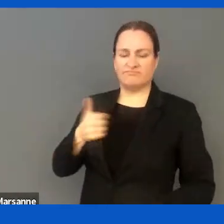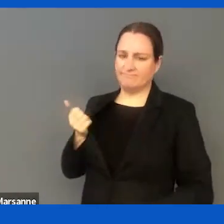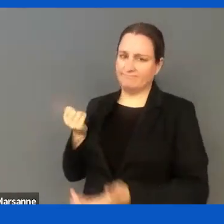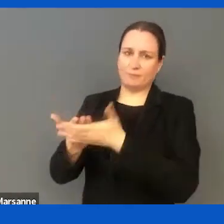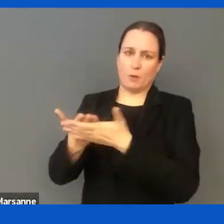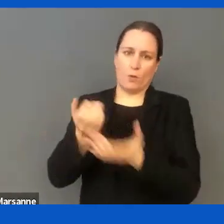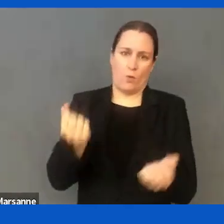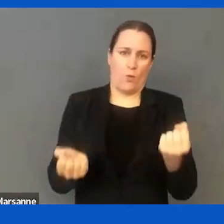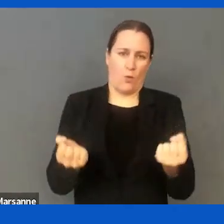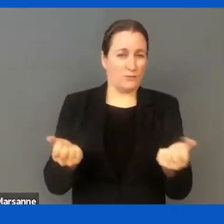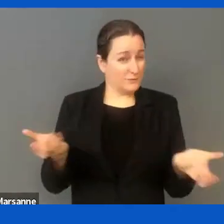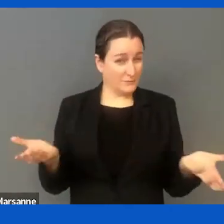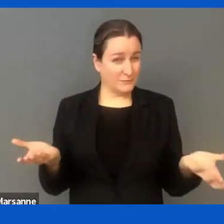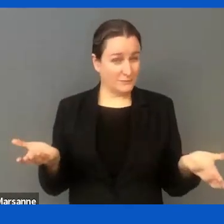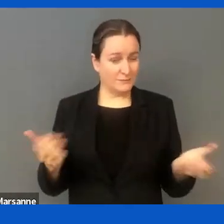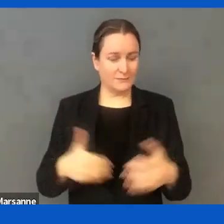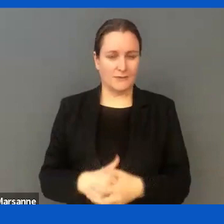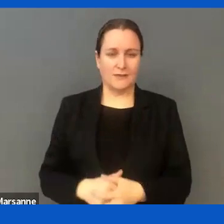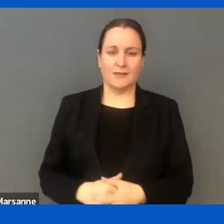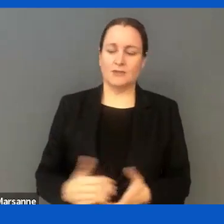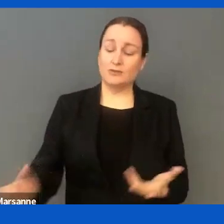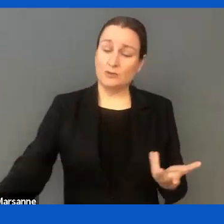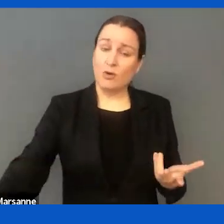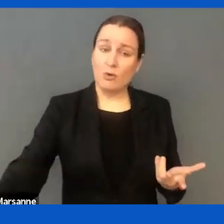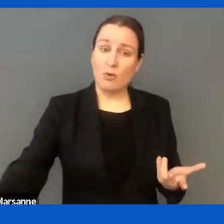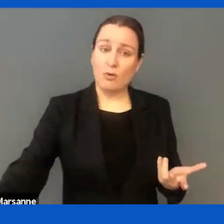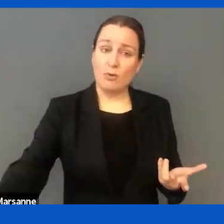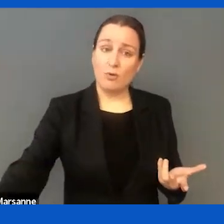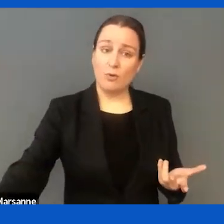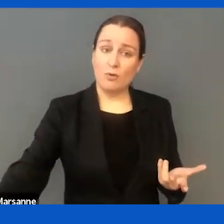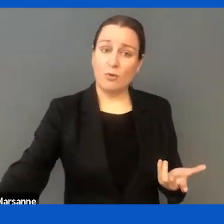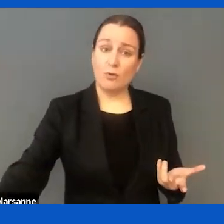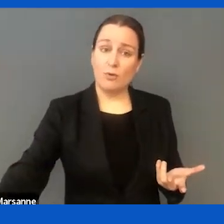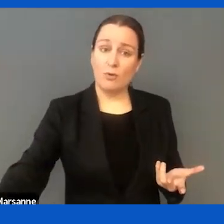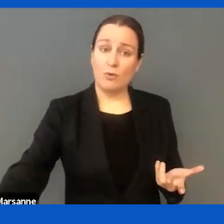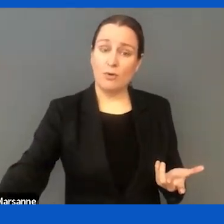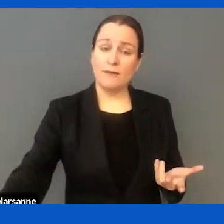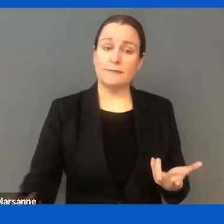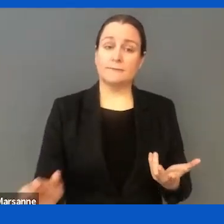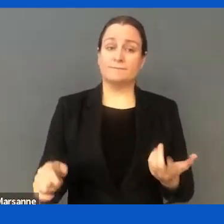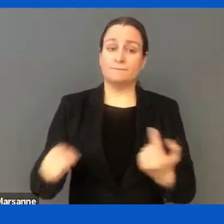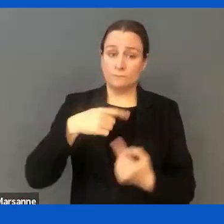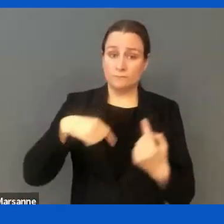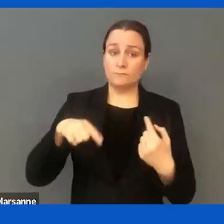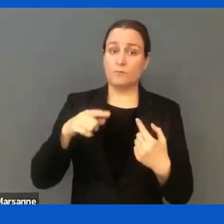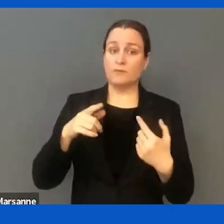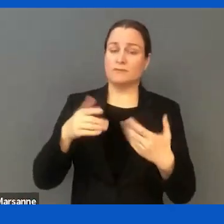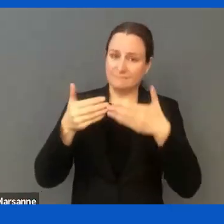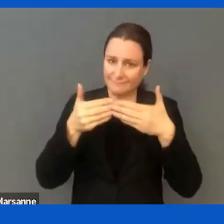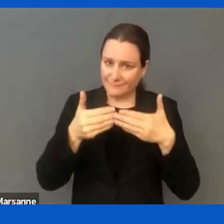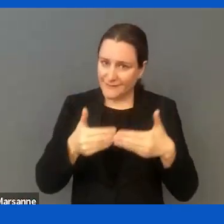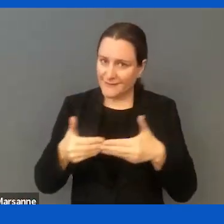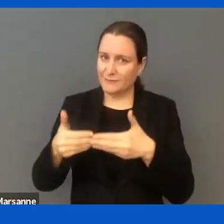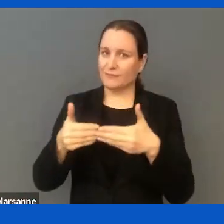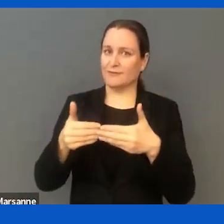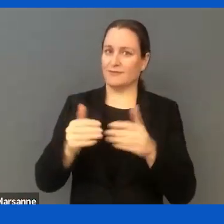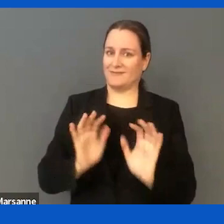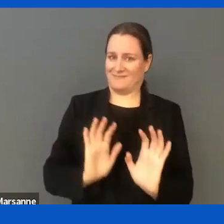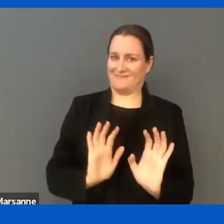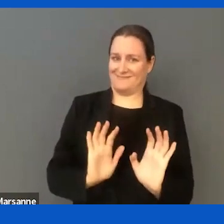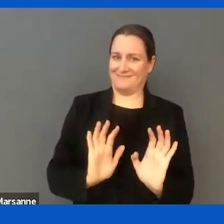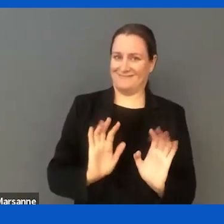at Hassel Inclusion it is to be careful about any organization that makes those sorts of claims.